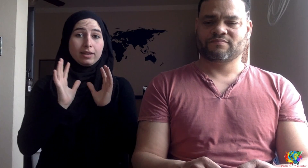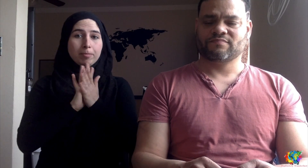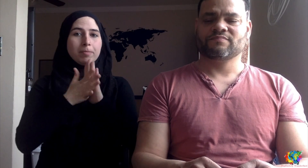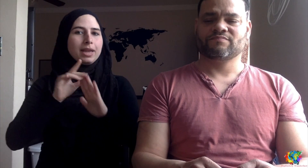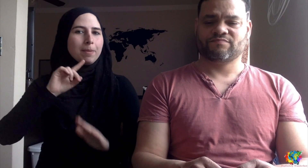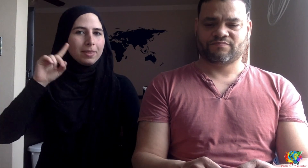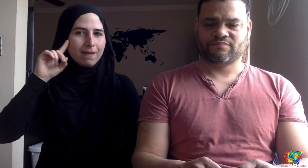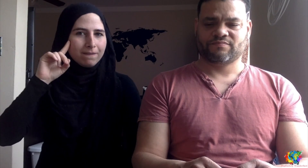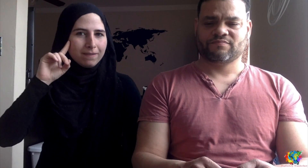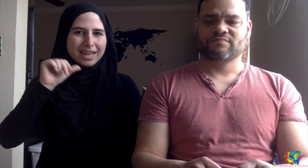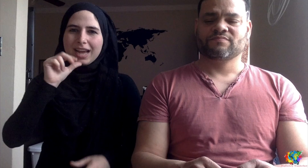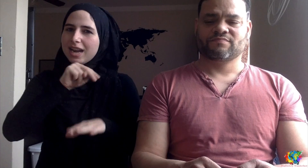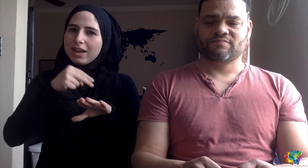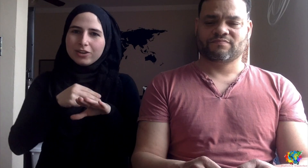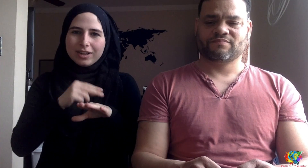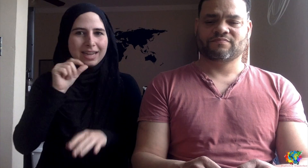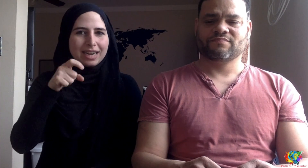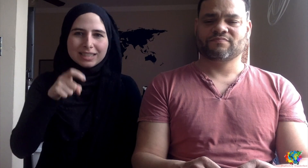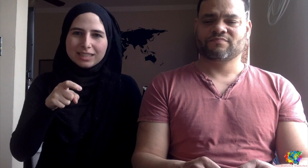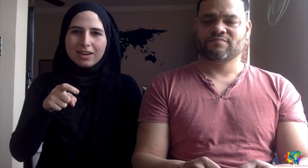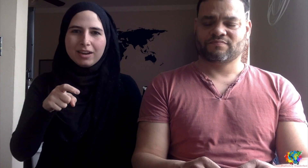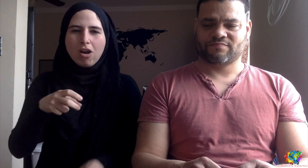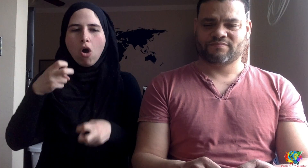Zee: He became Deaf. It's not normal. It's unnecessary.